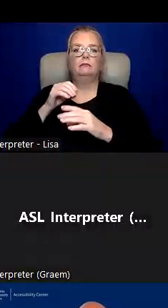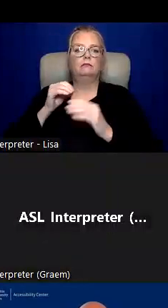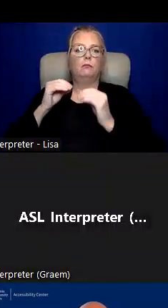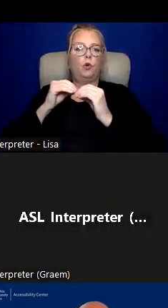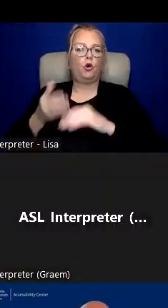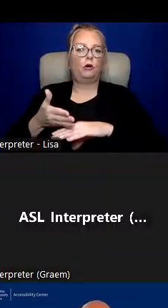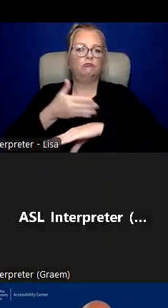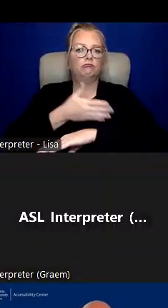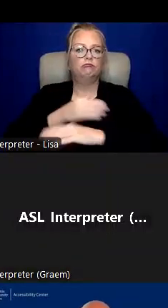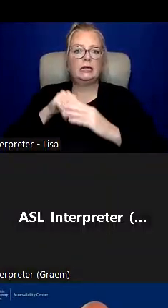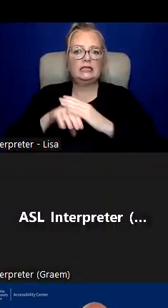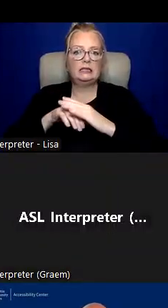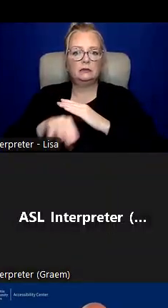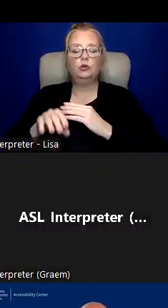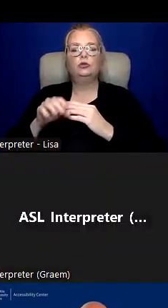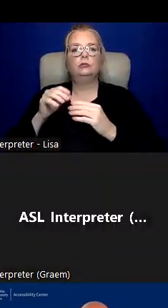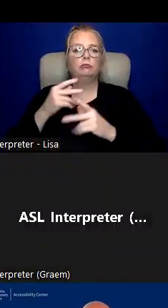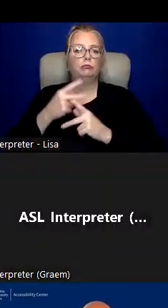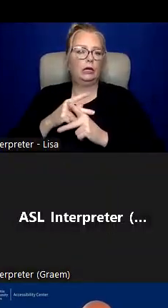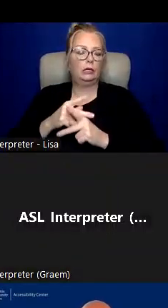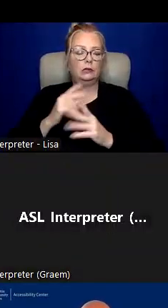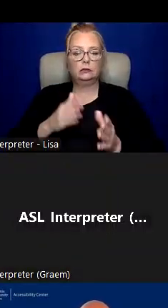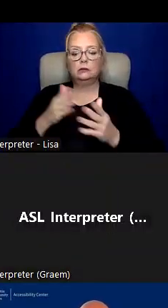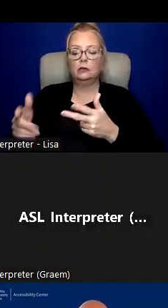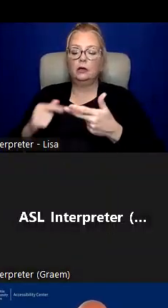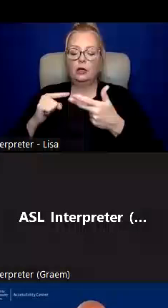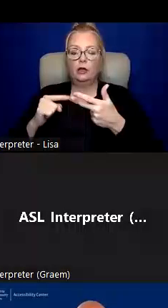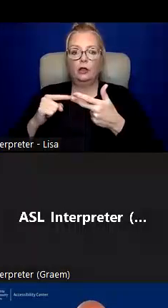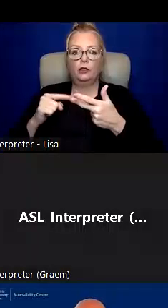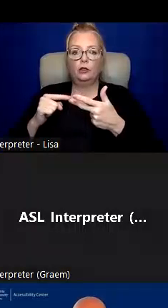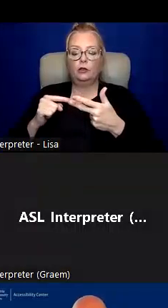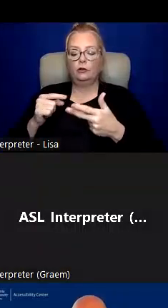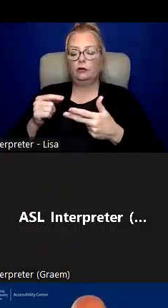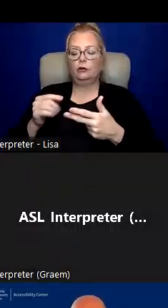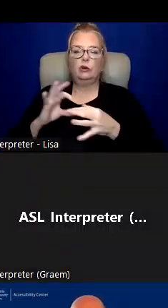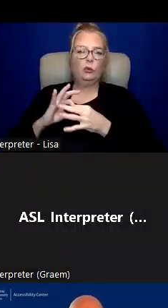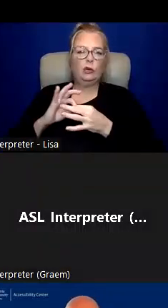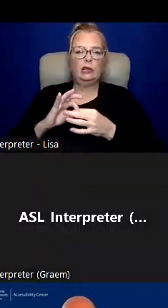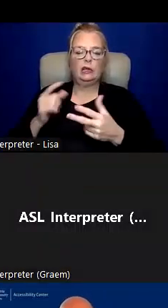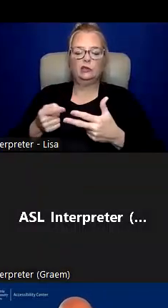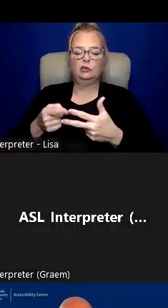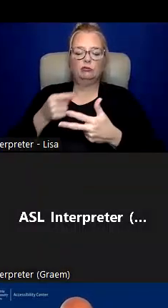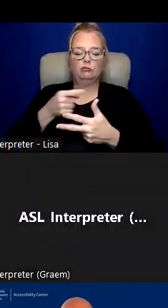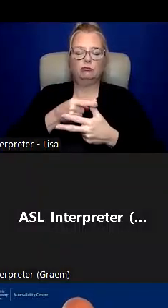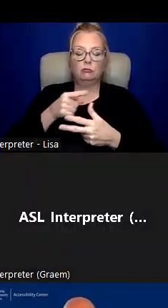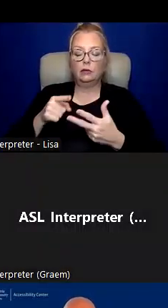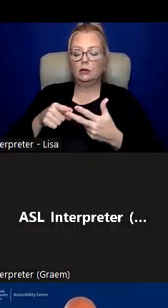The third objective is related to the others, and this goes back to Section 508, the federal law